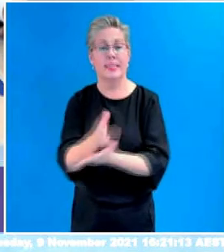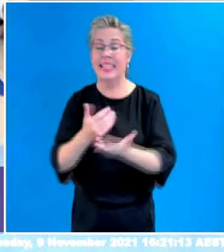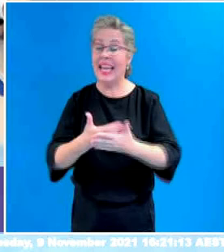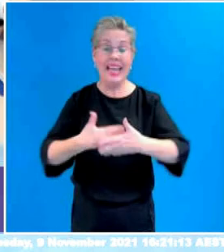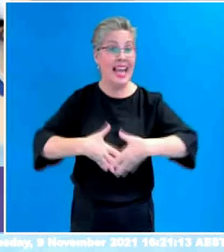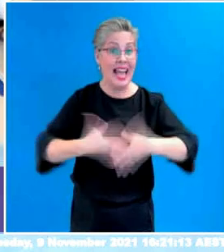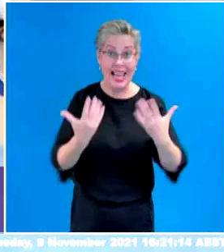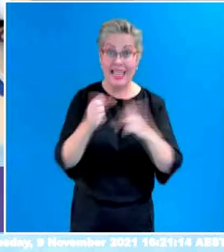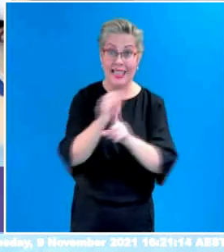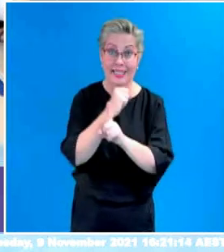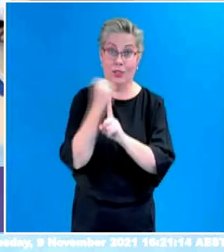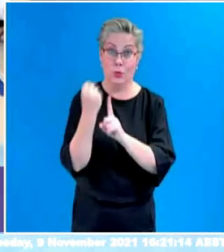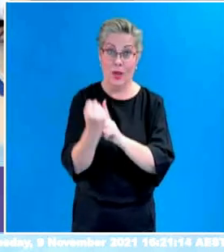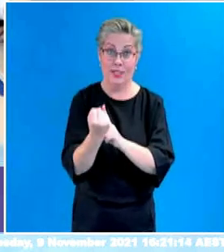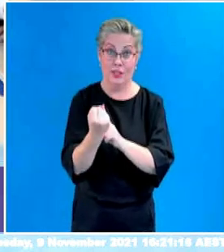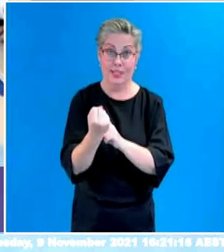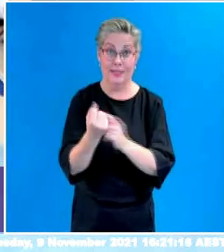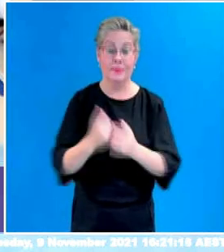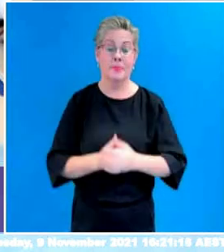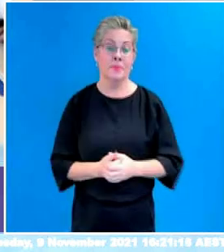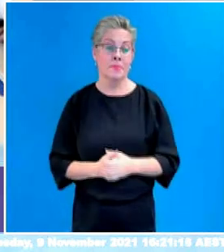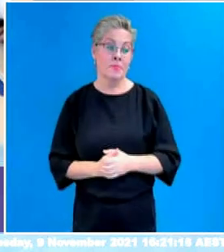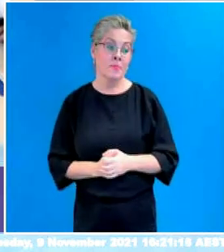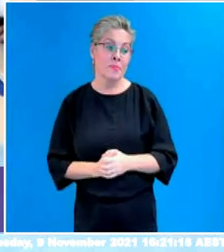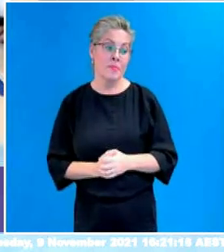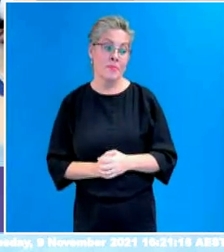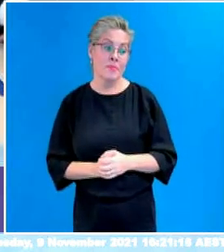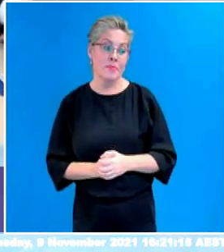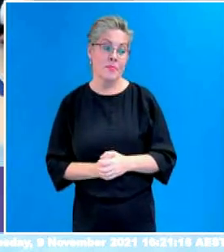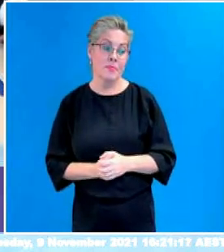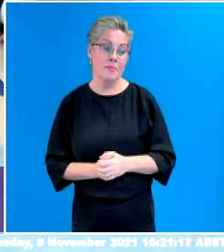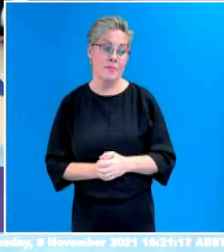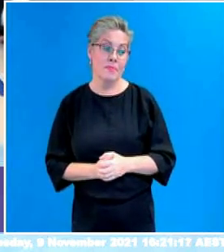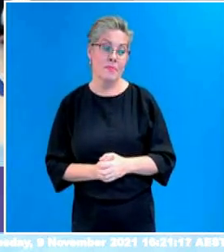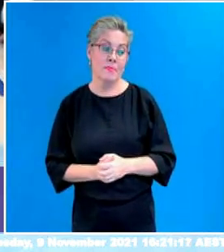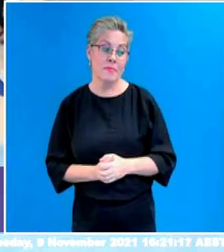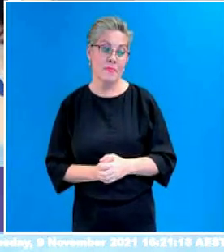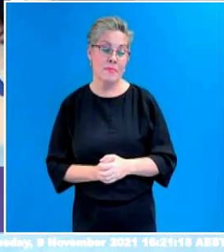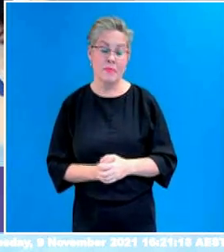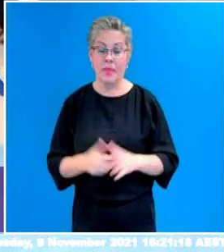if the right sits there and it's always